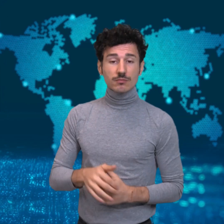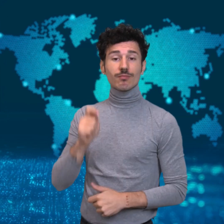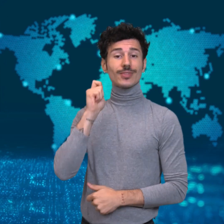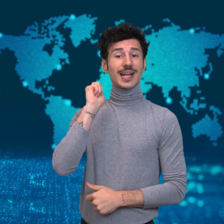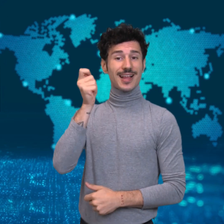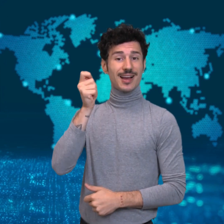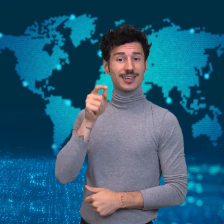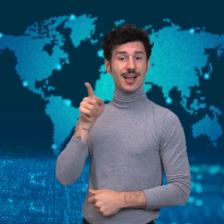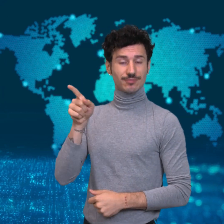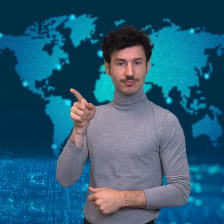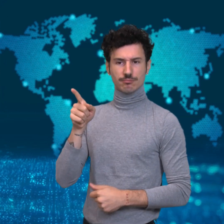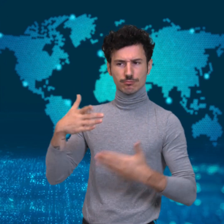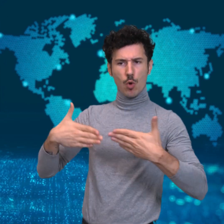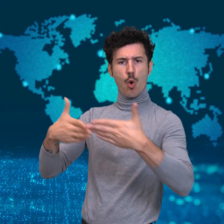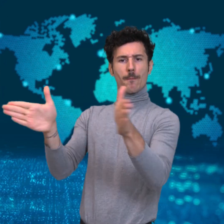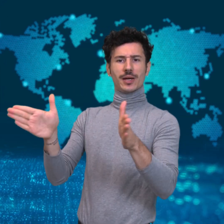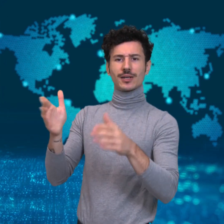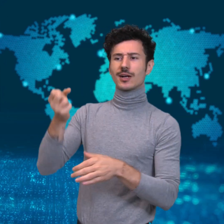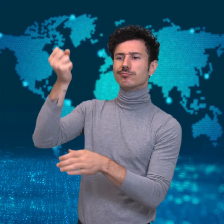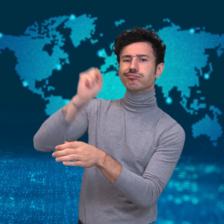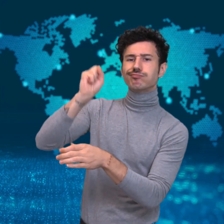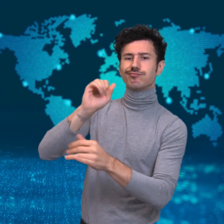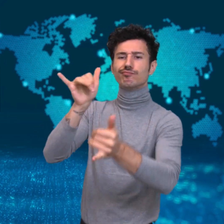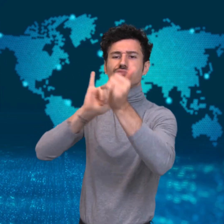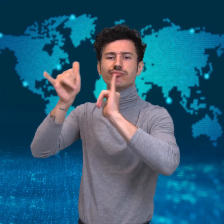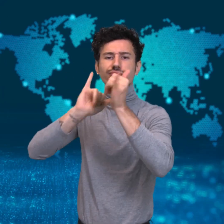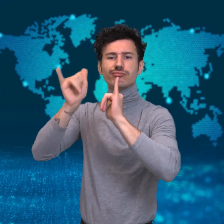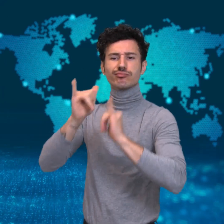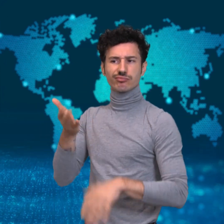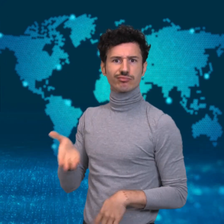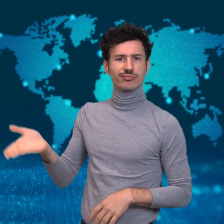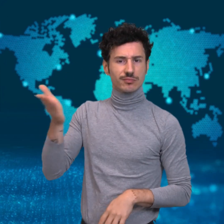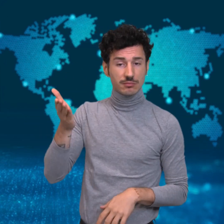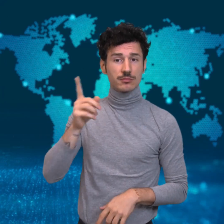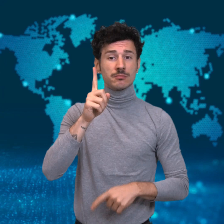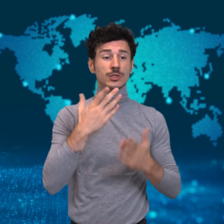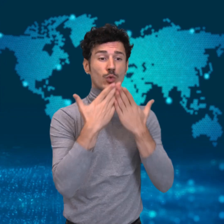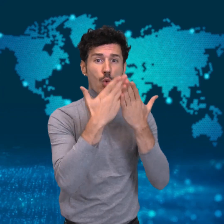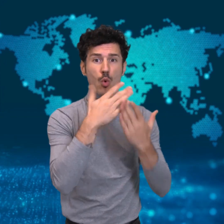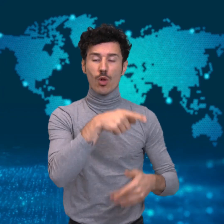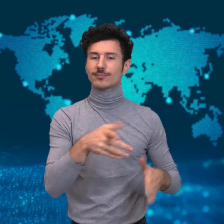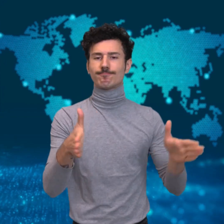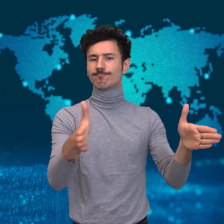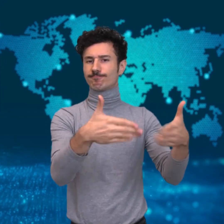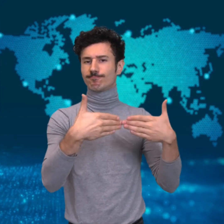eight players who recently tested positive for COVID-19.